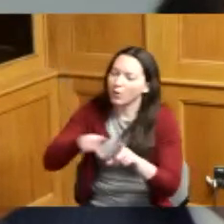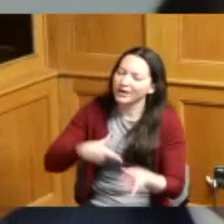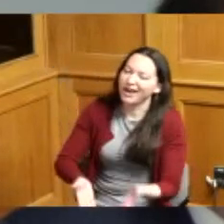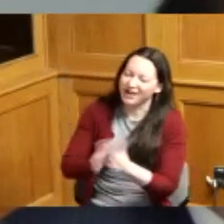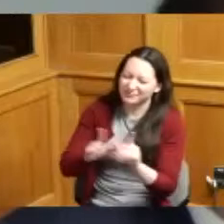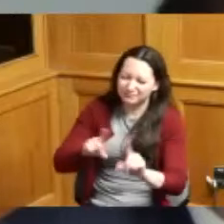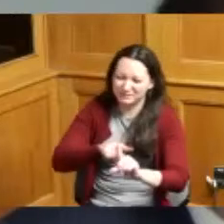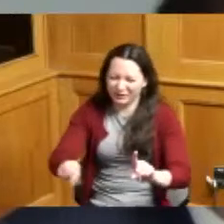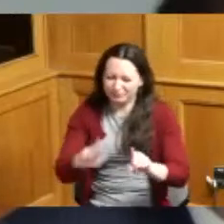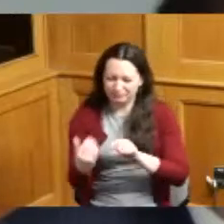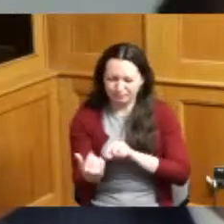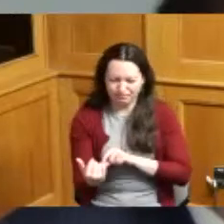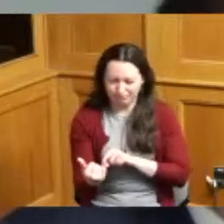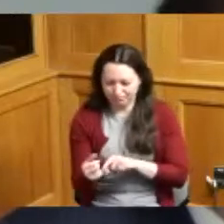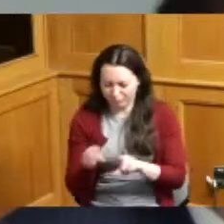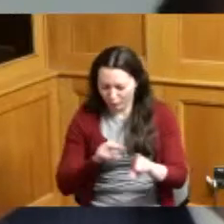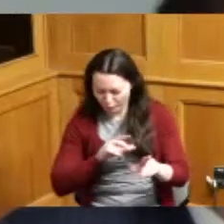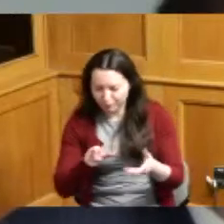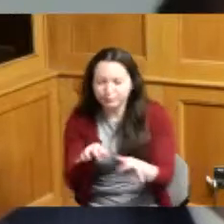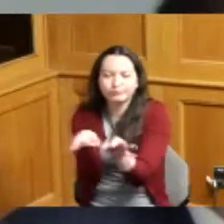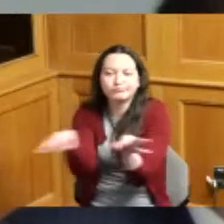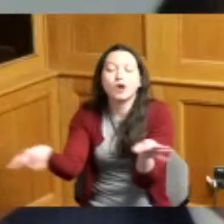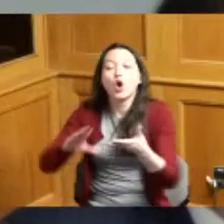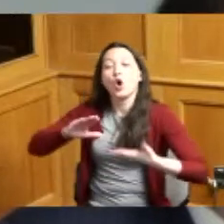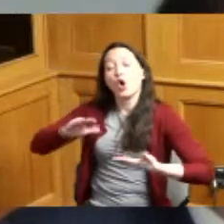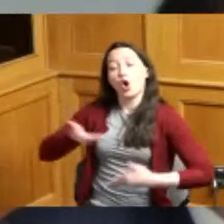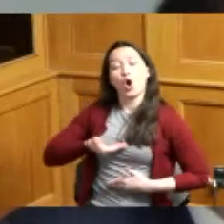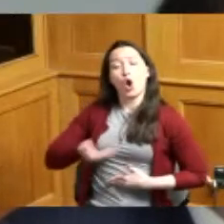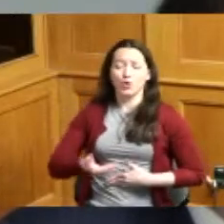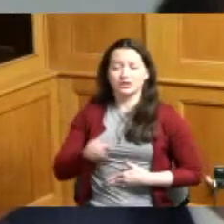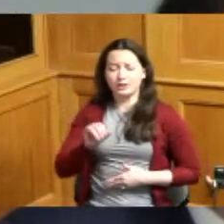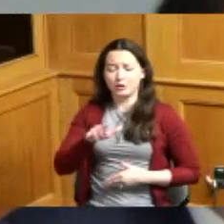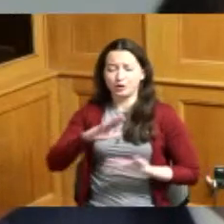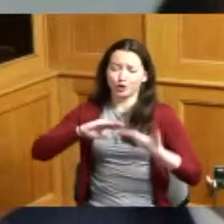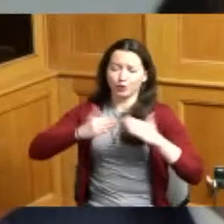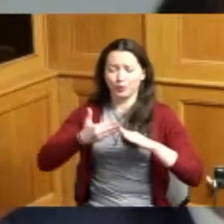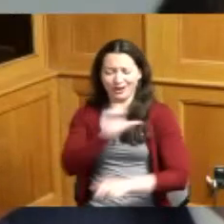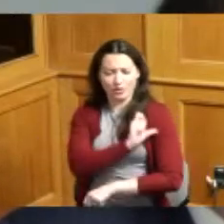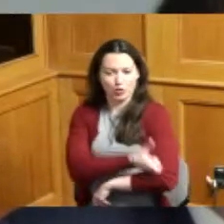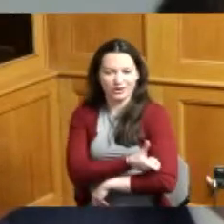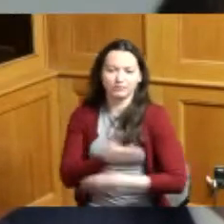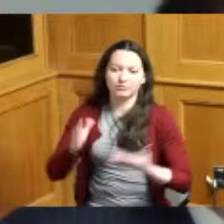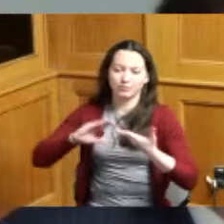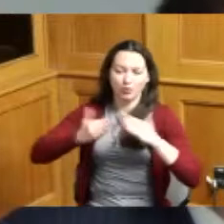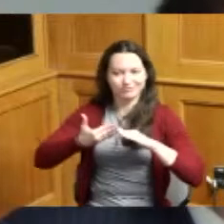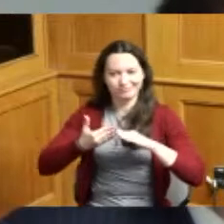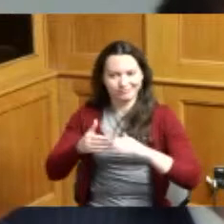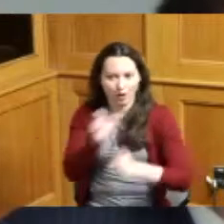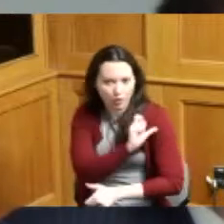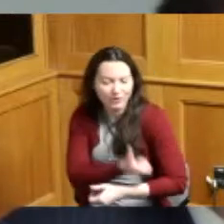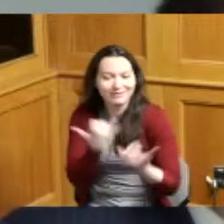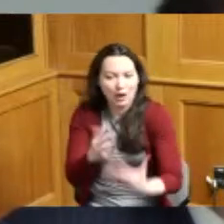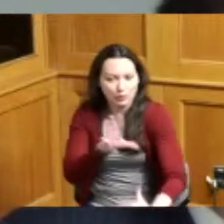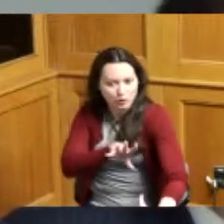different way was it the host community authority or the host city authority is now included in